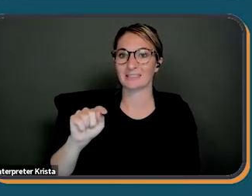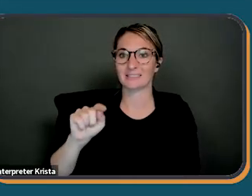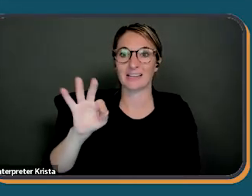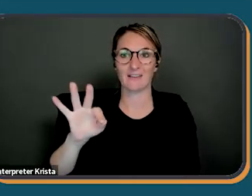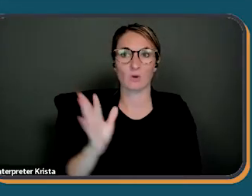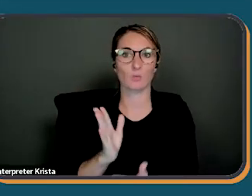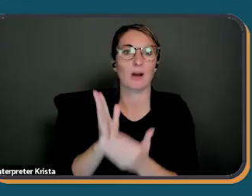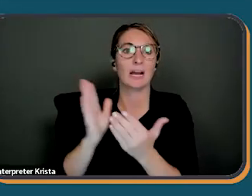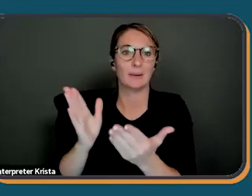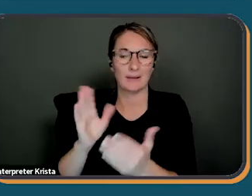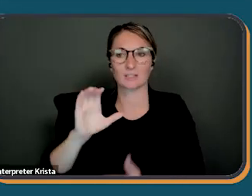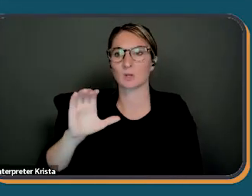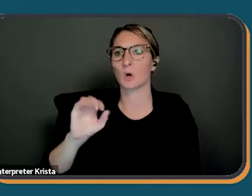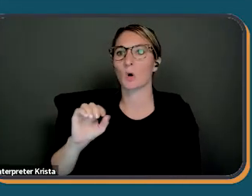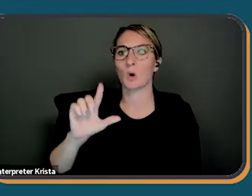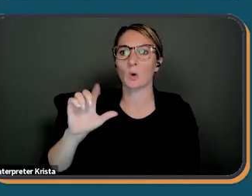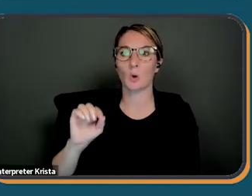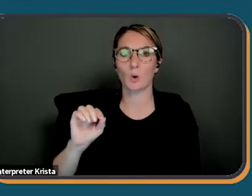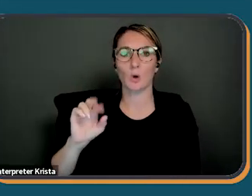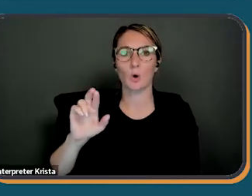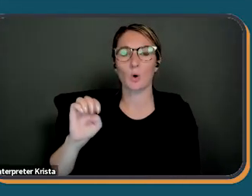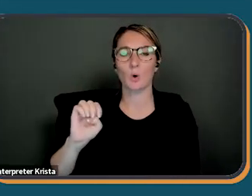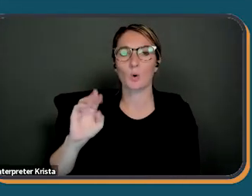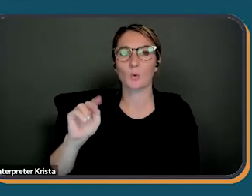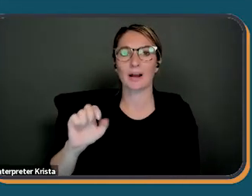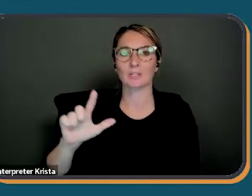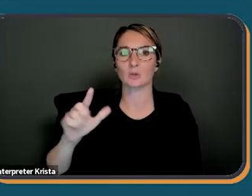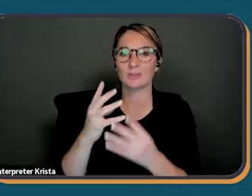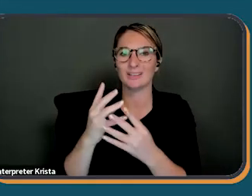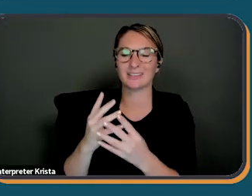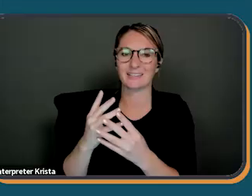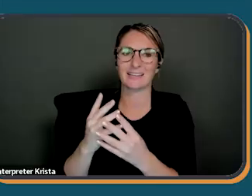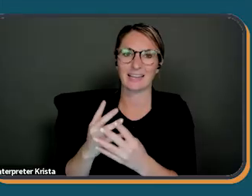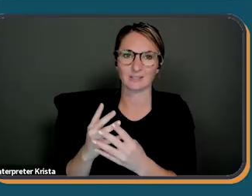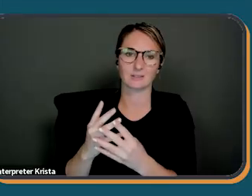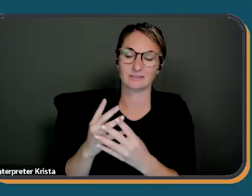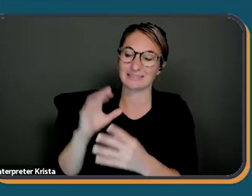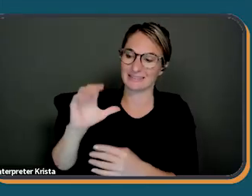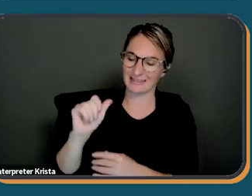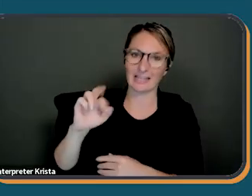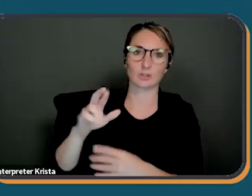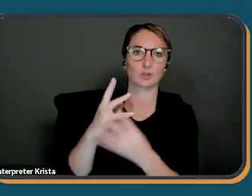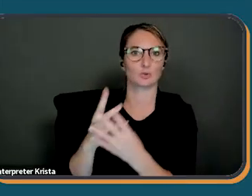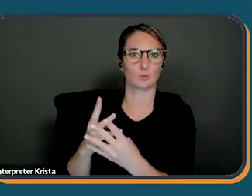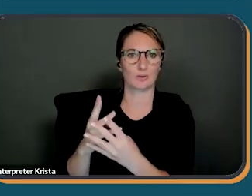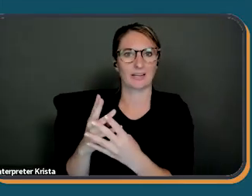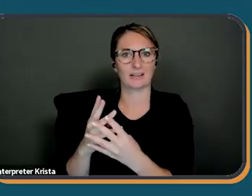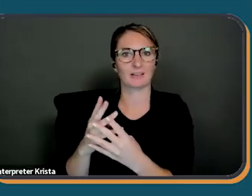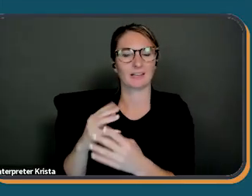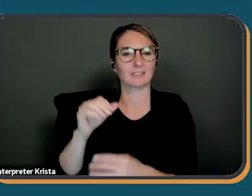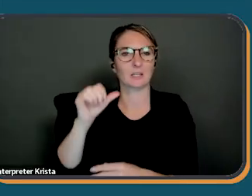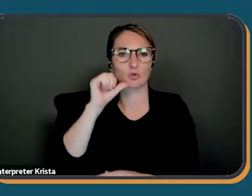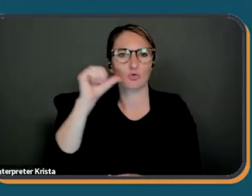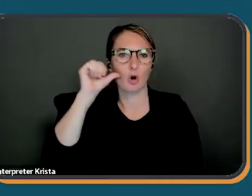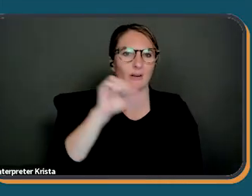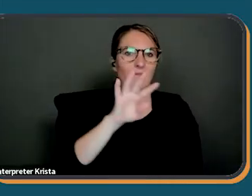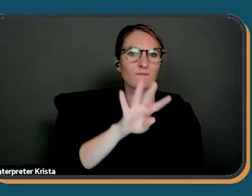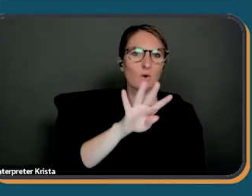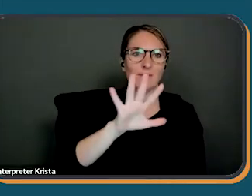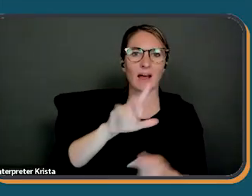screening for adults ages 45 to 75 and how often you get screened depends on what type of test you take.